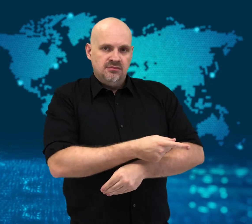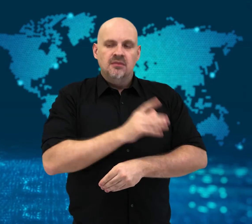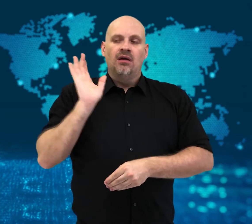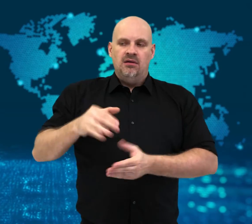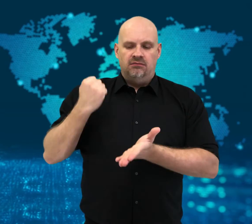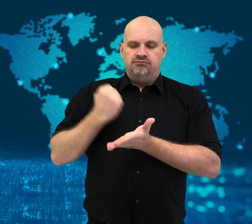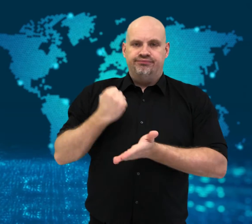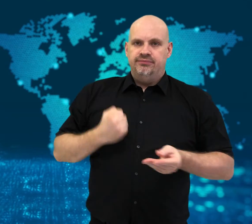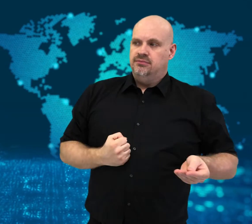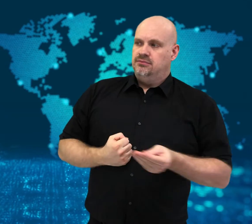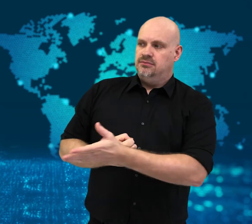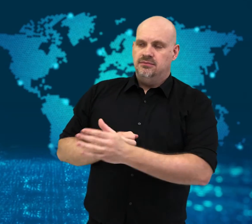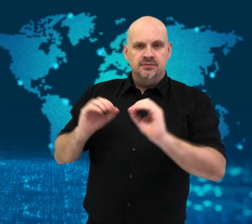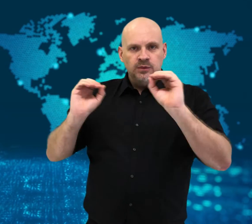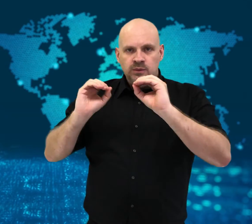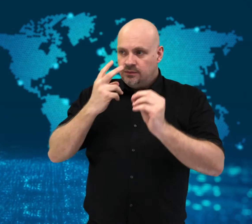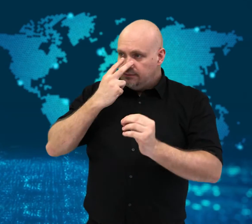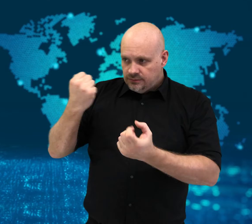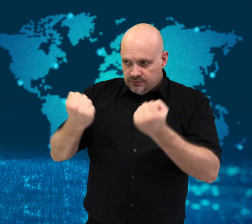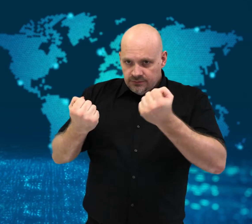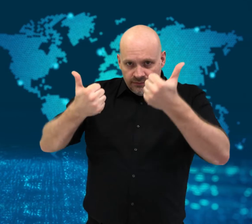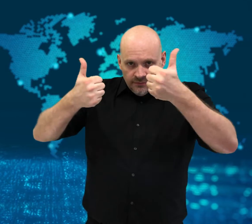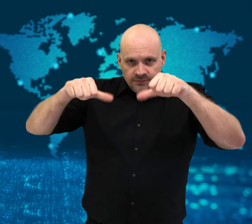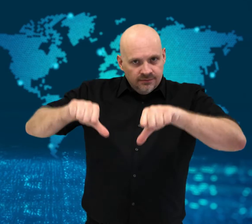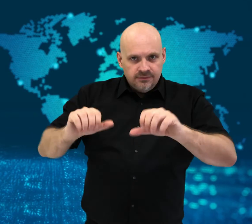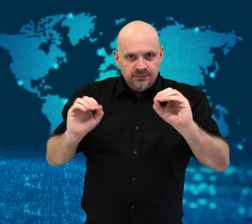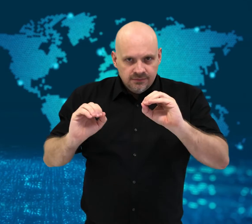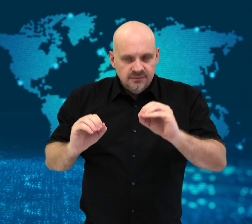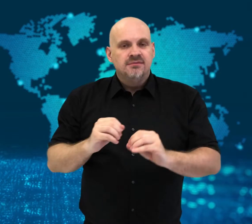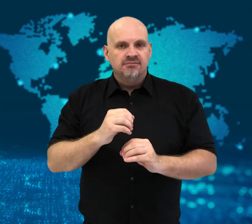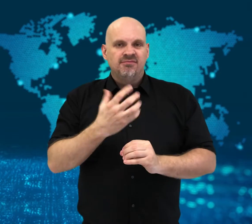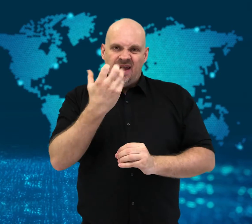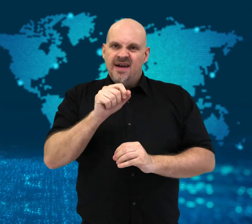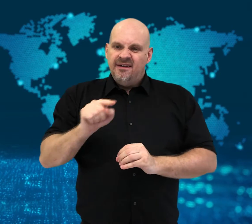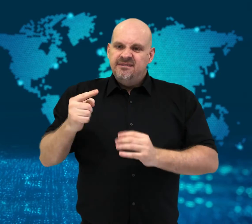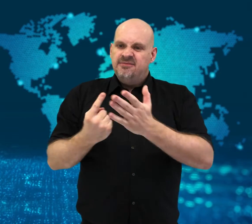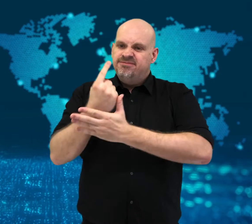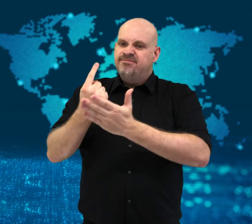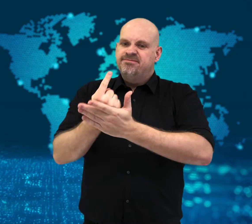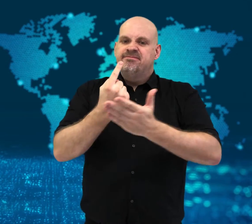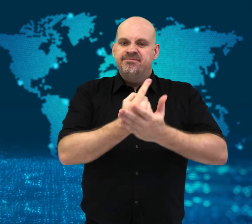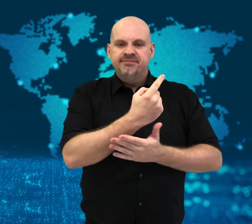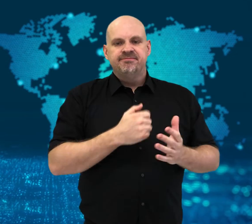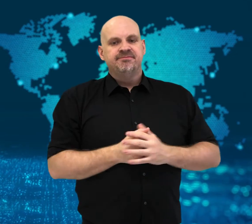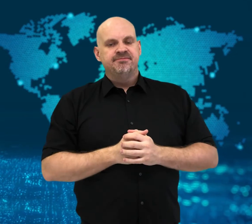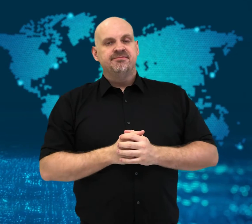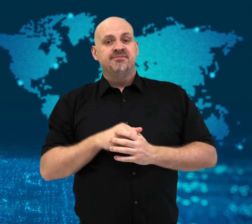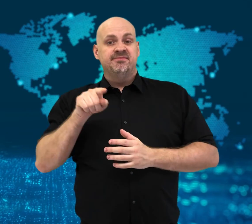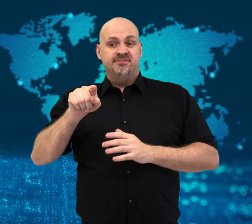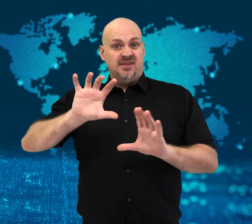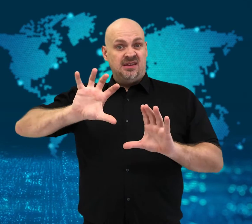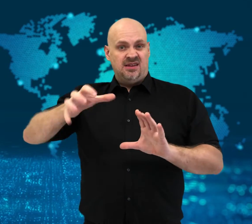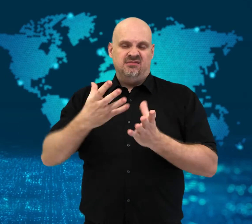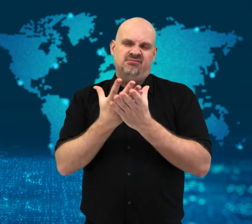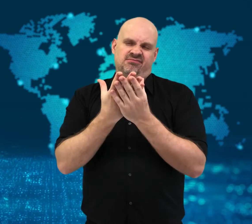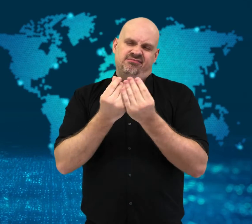Corruption is prevalent throughout the country,